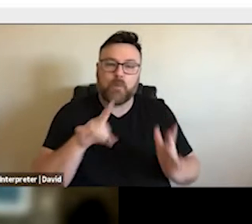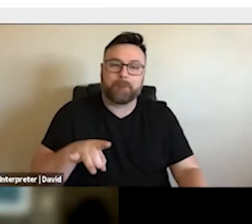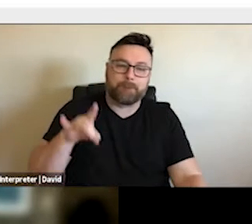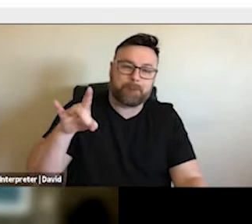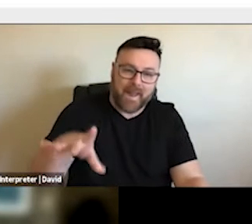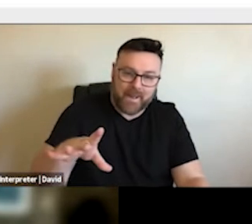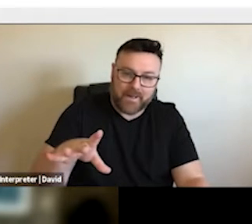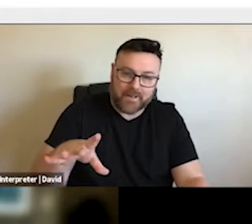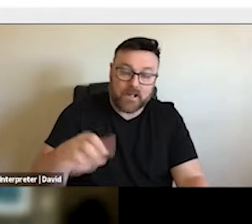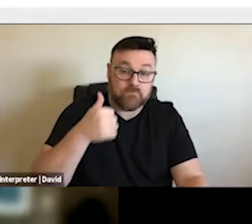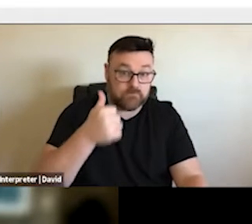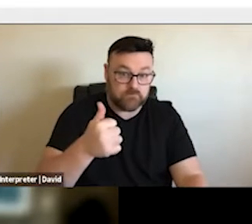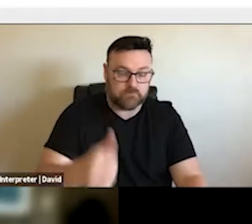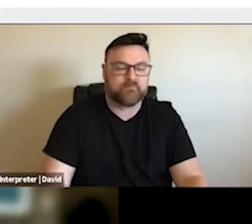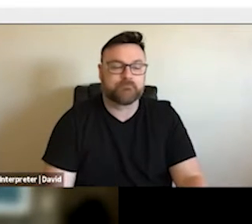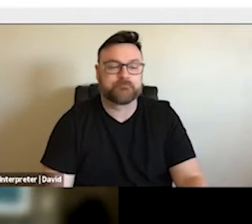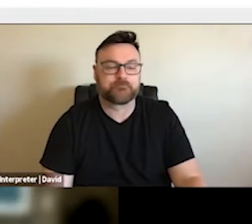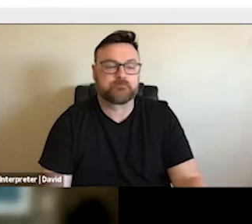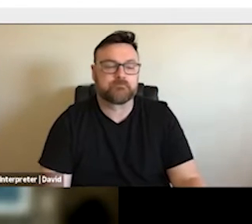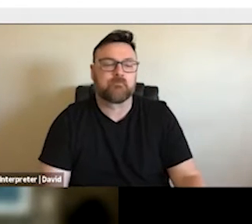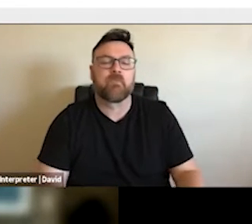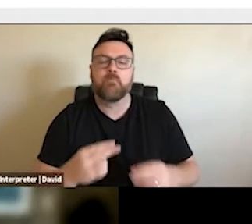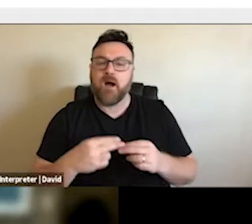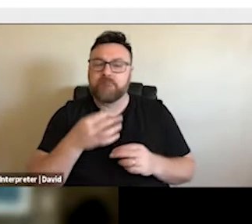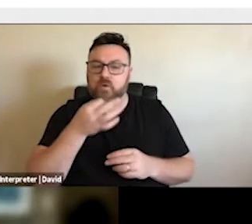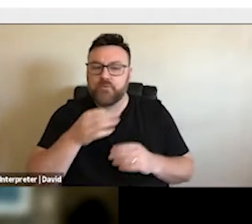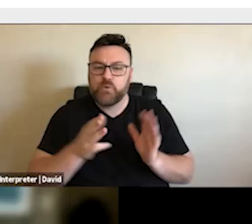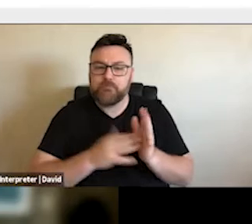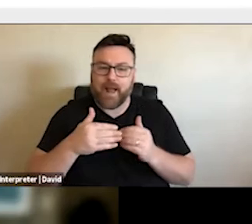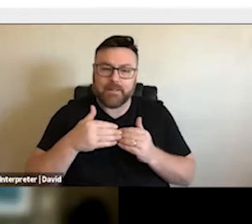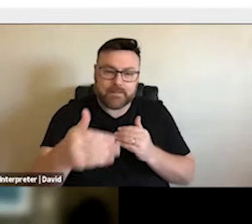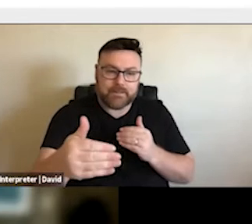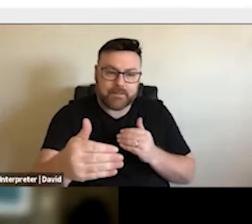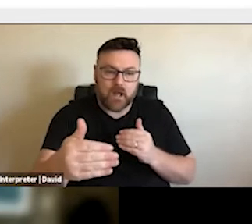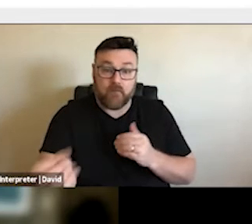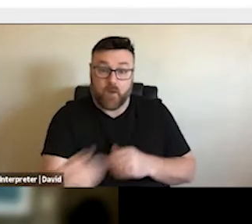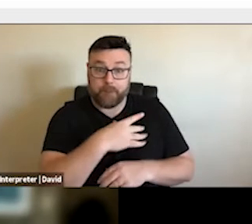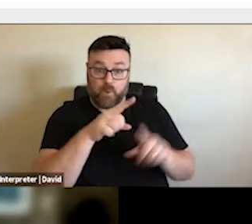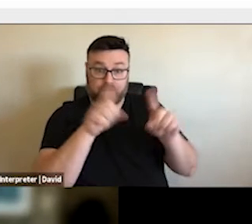I just wanted to say in terms of the next few months I'm just putting up on screen is